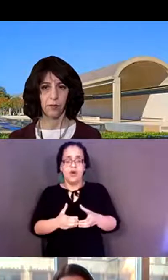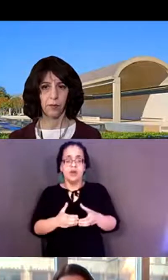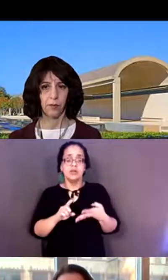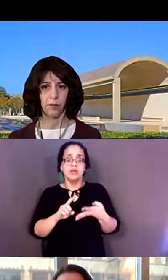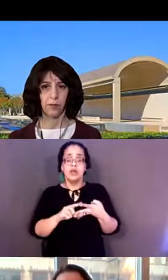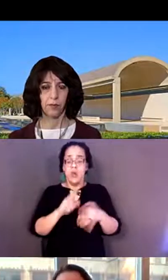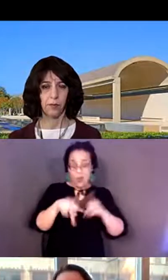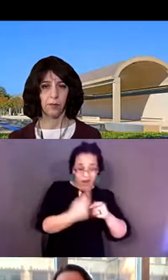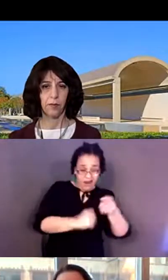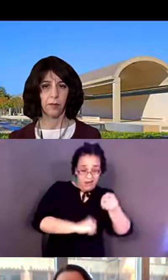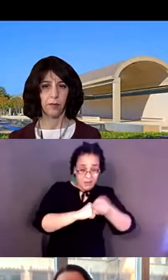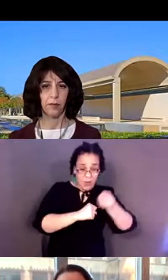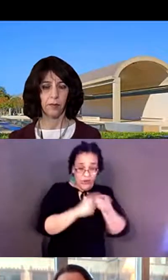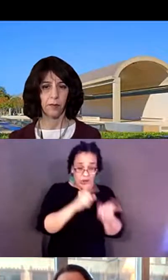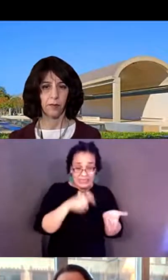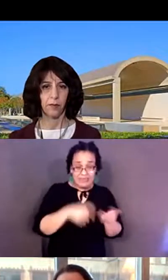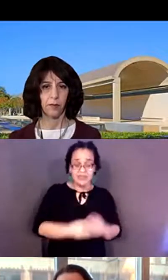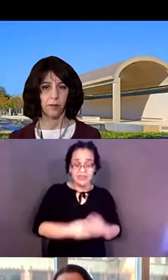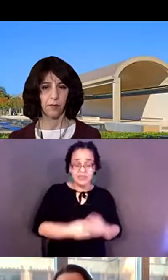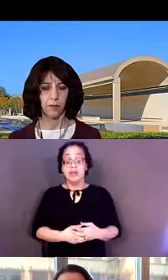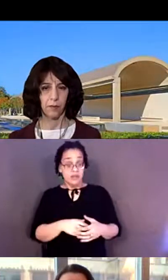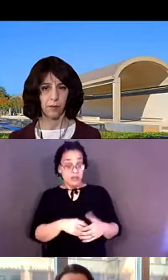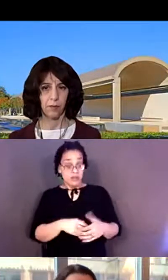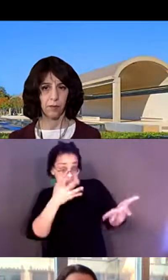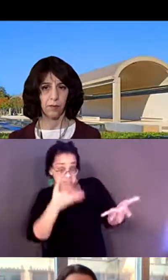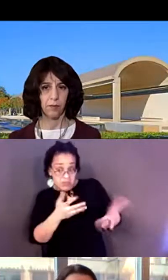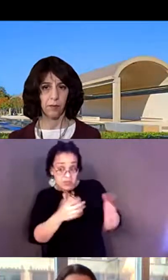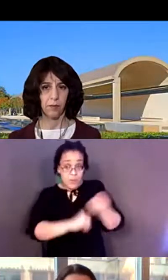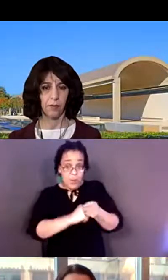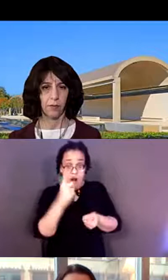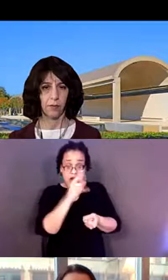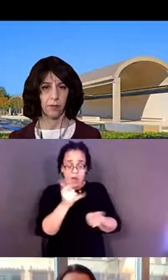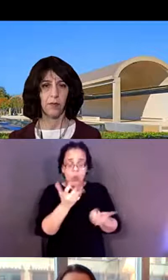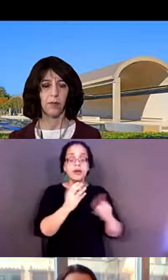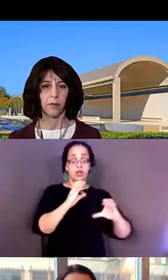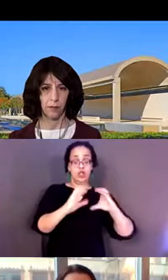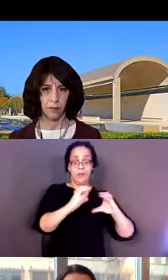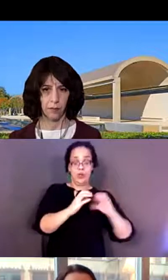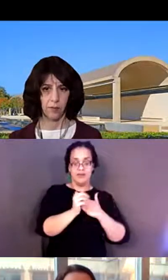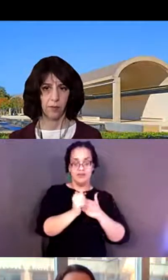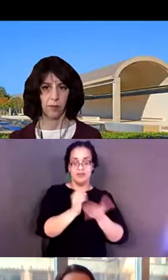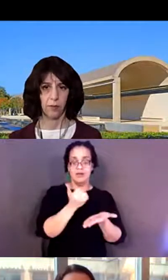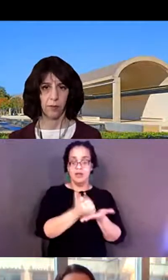about? That support can look like help with communication, and by the way we've